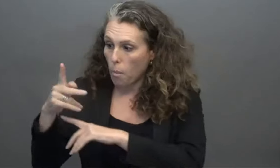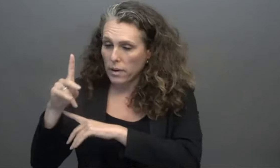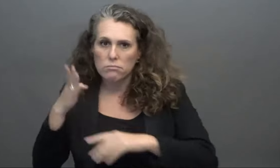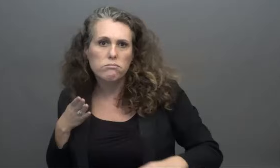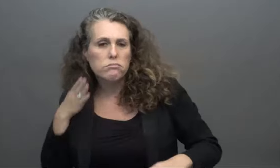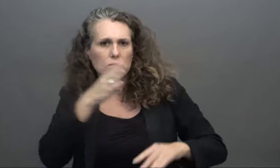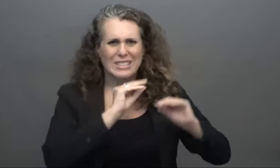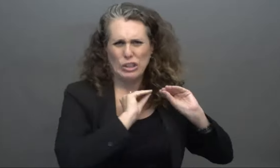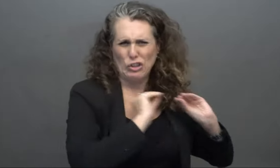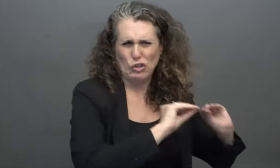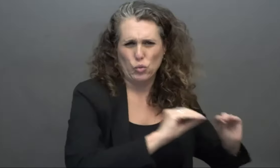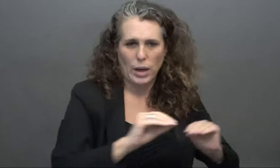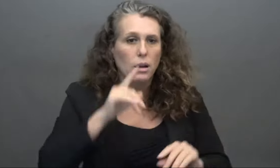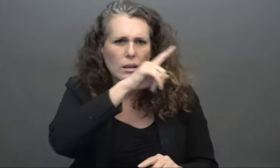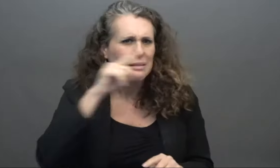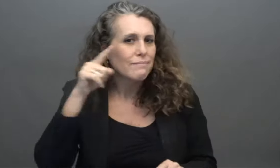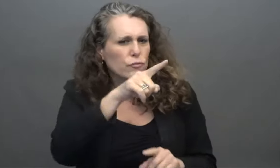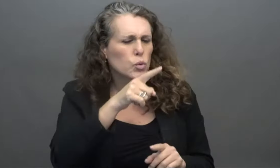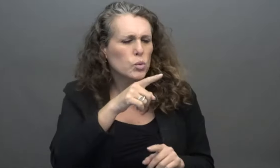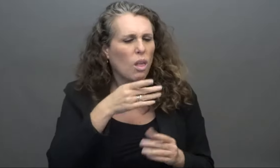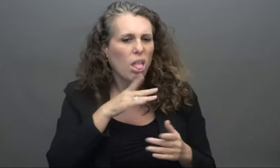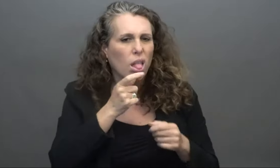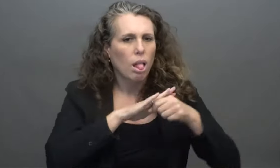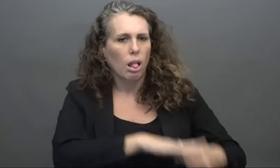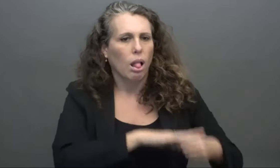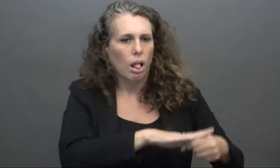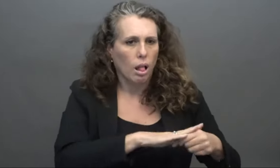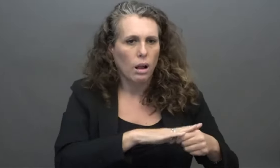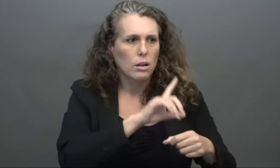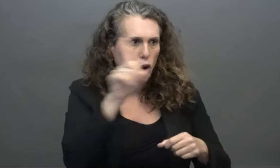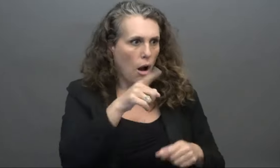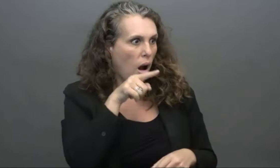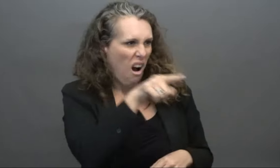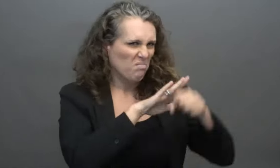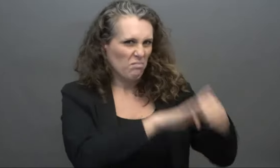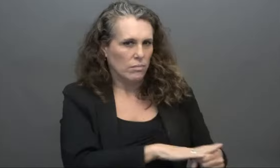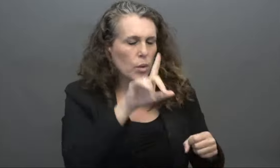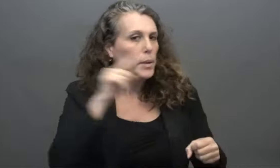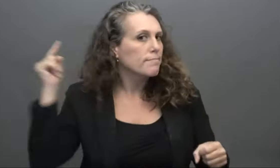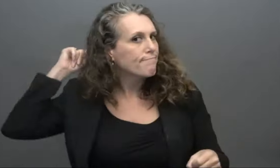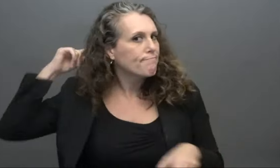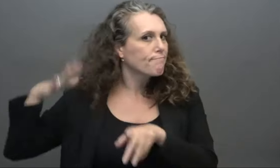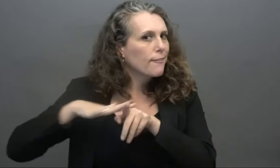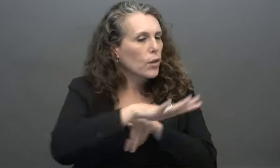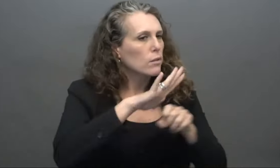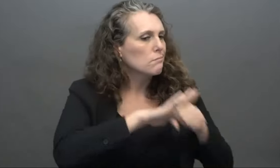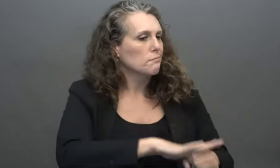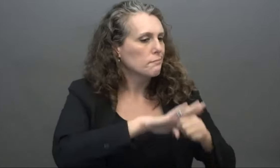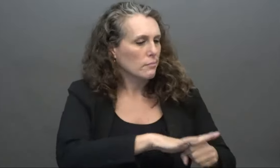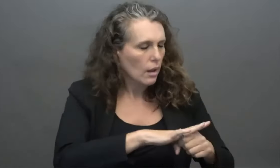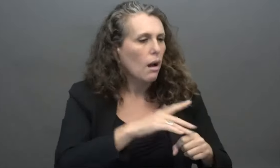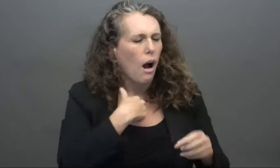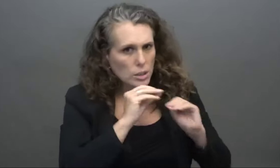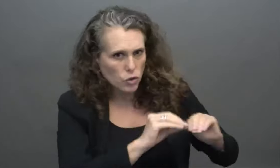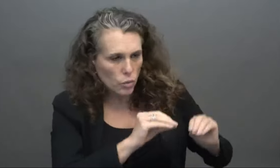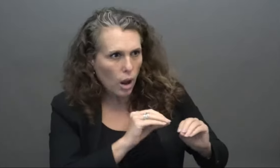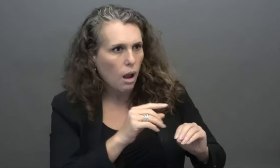training to organizations and even when we are doing, disability, audits, we see the